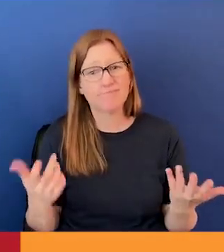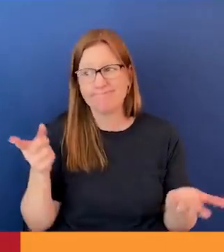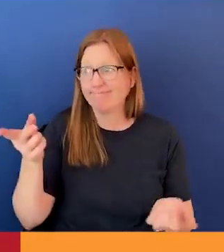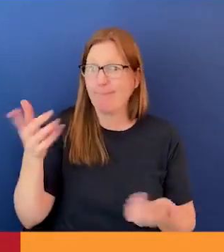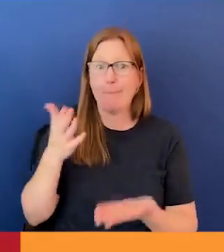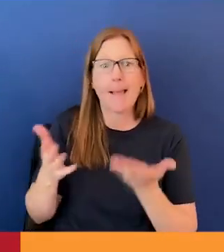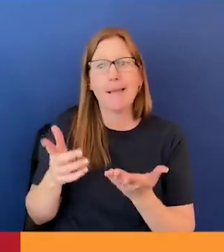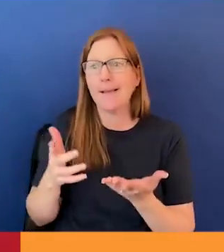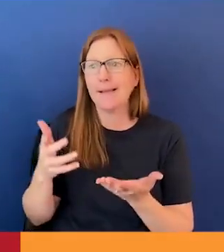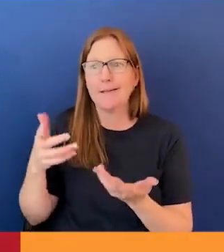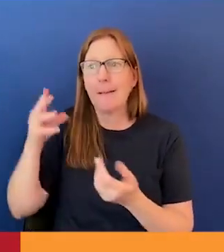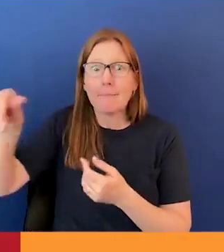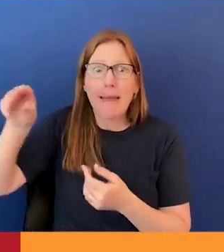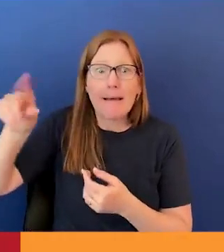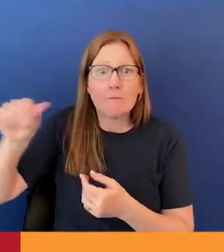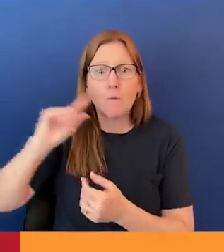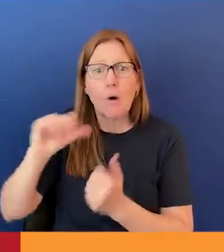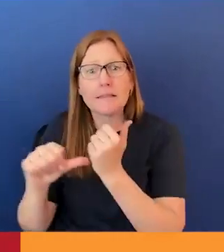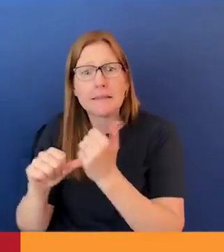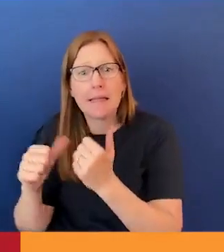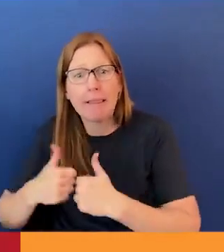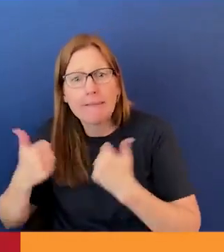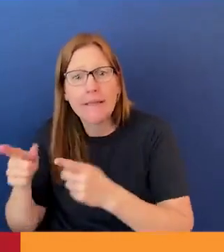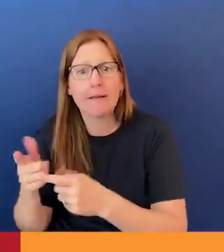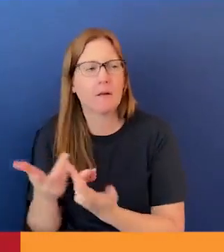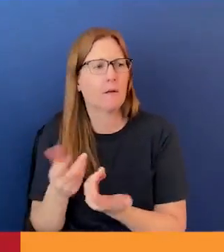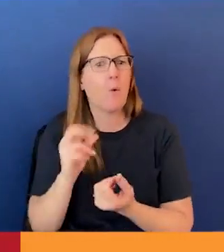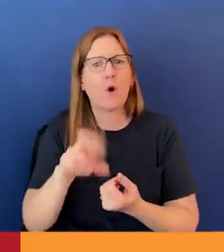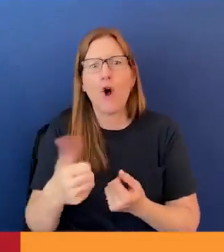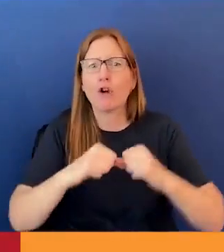living or other protective environments where those services are provided.